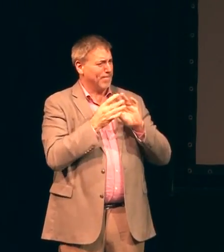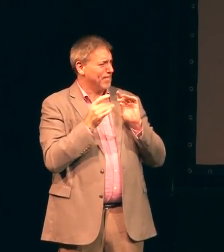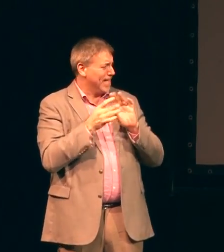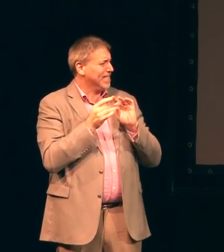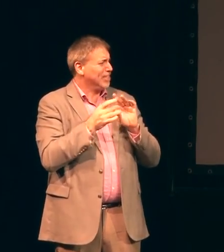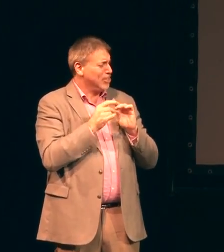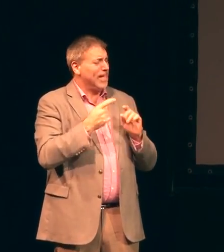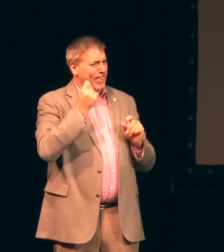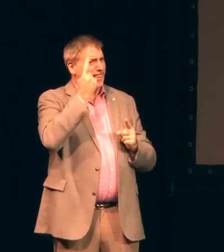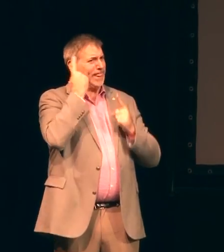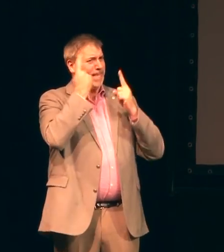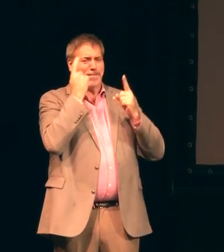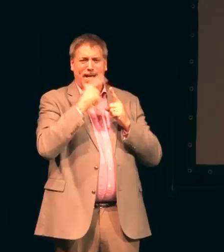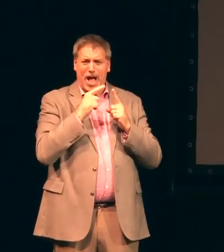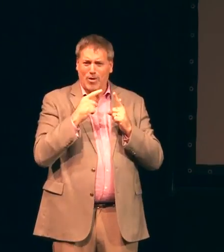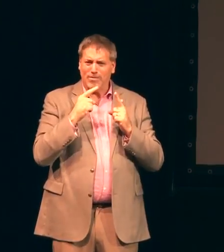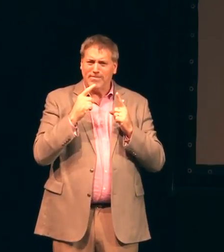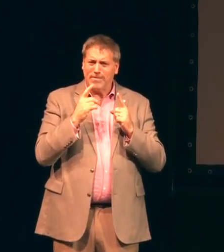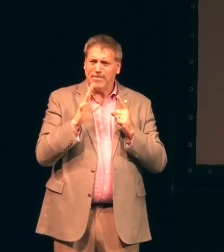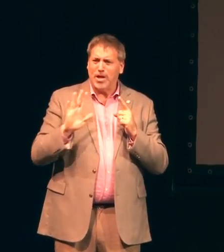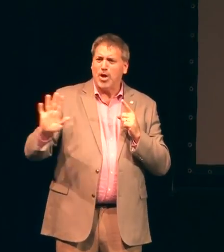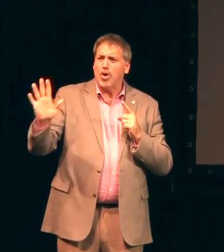that you got the message that I was trying to